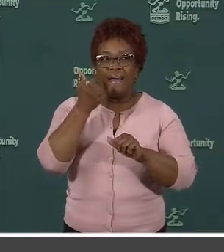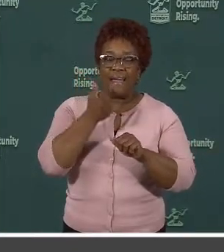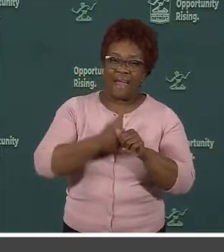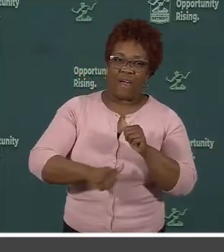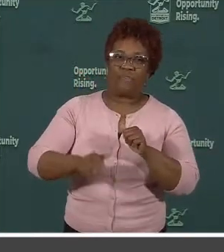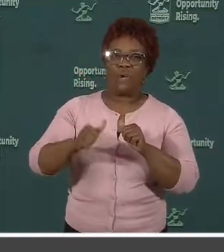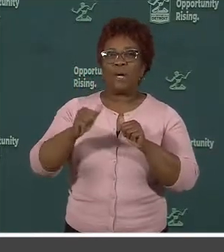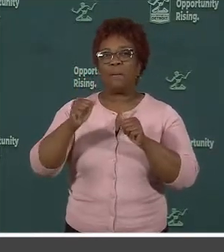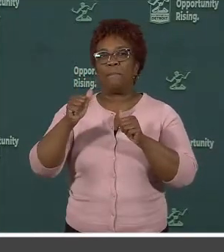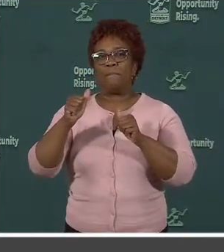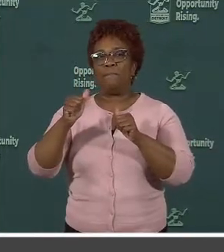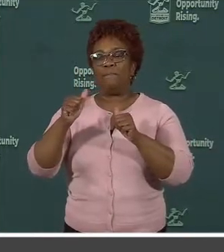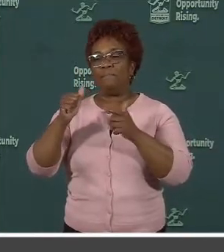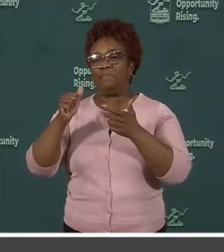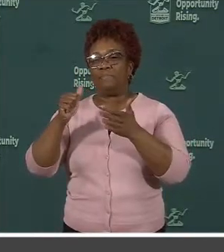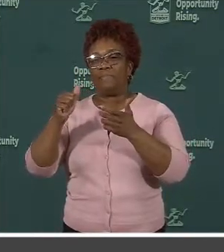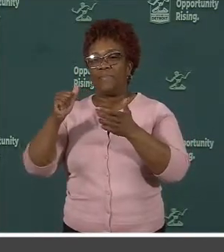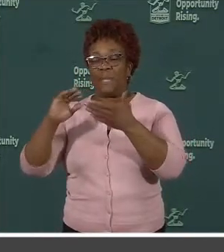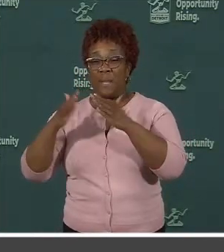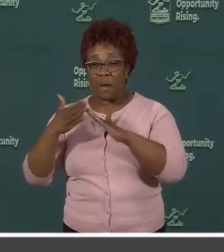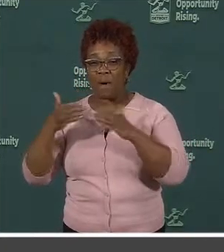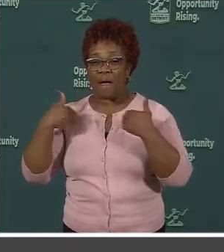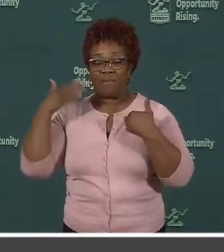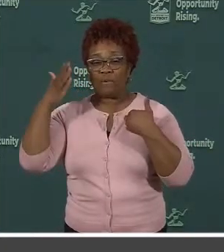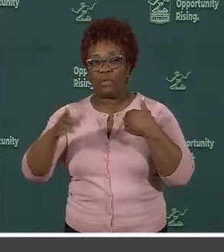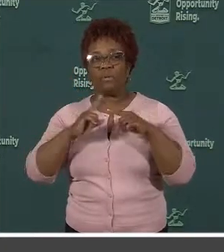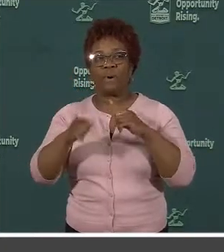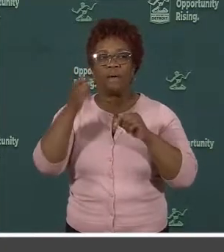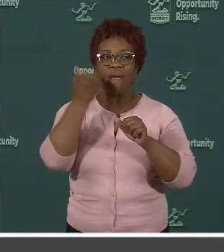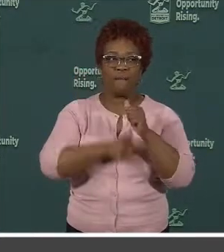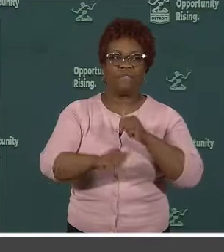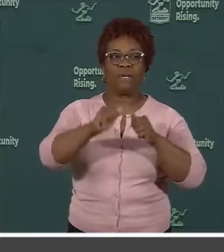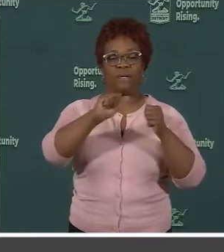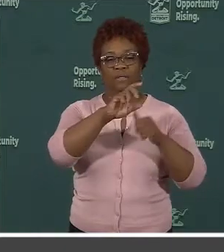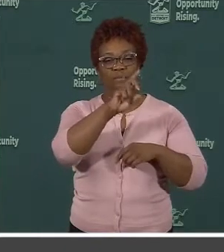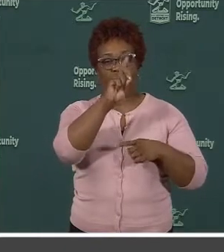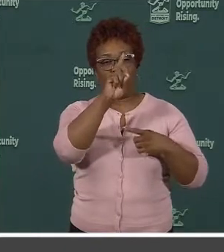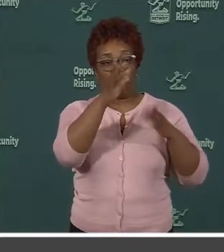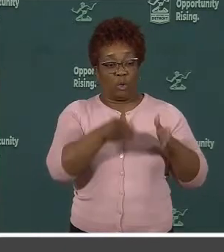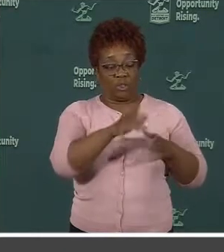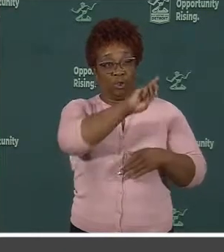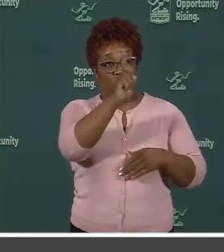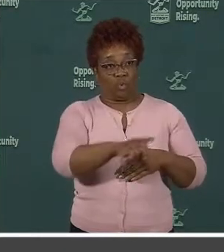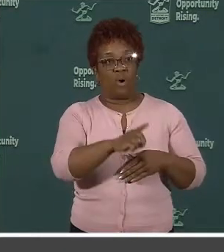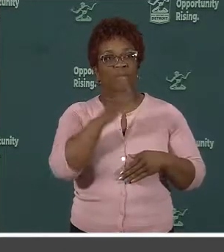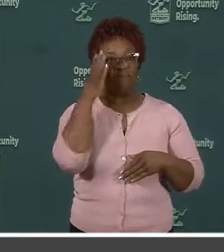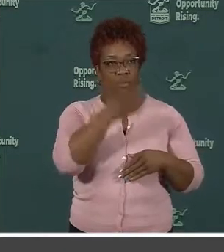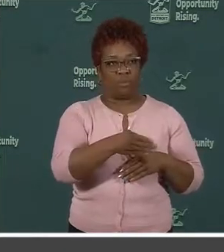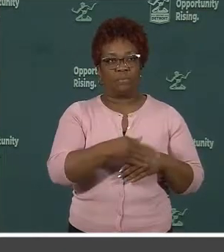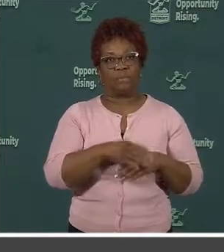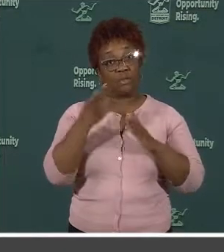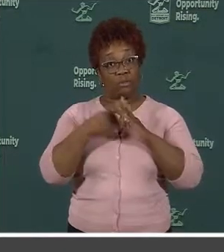DETROITER AS A FUTURE AND WE START WITH OUR CHILDREN AND WE